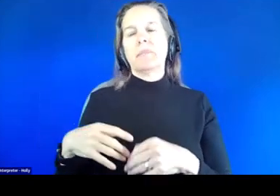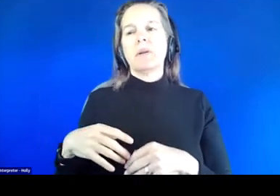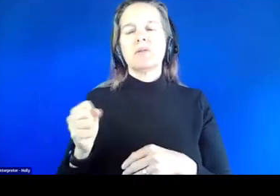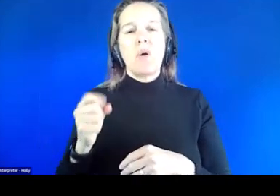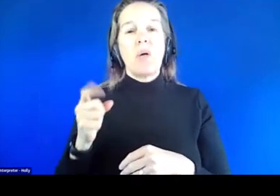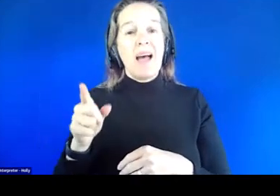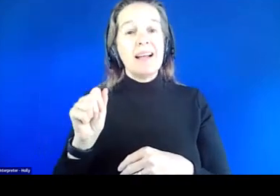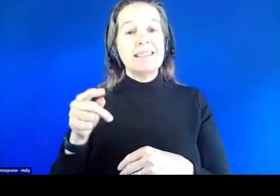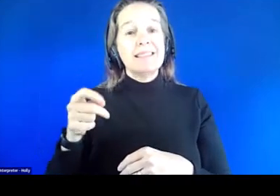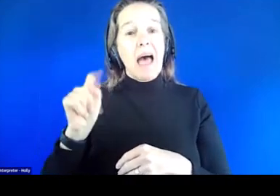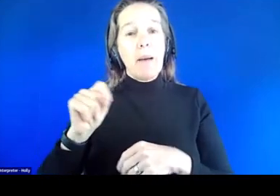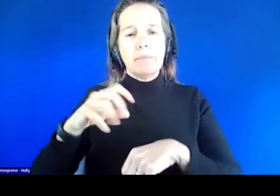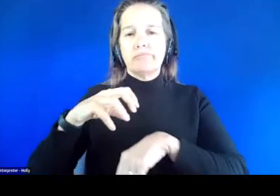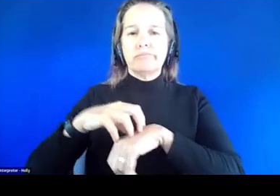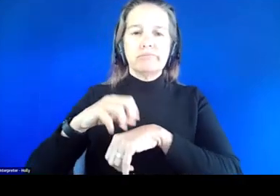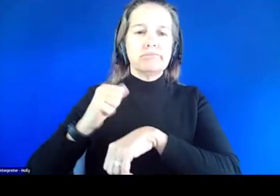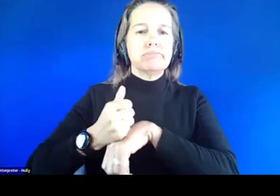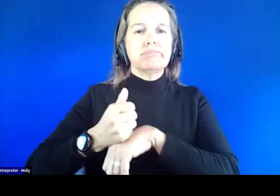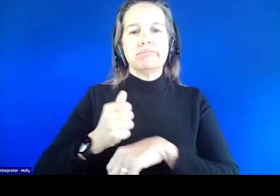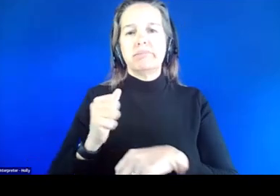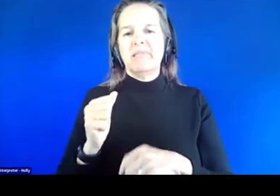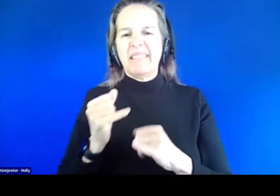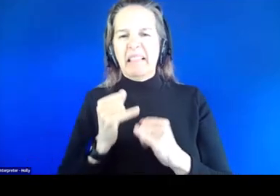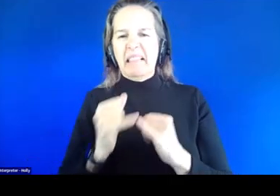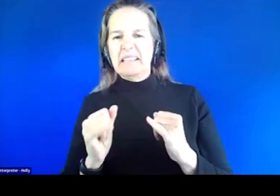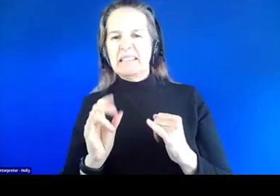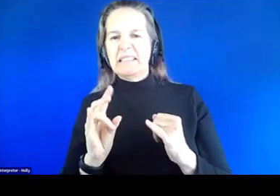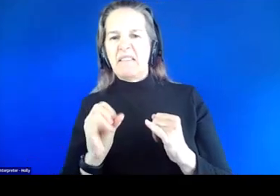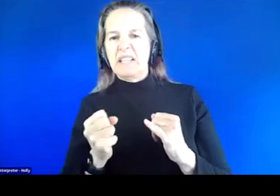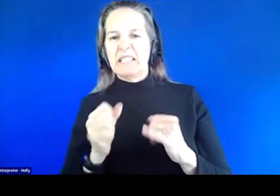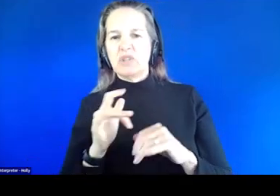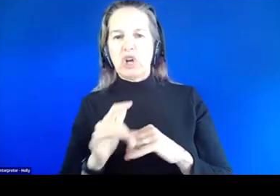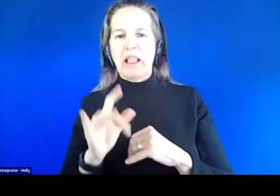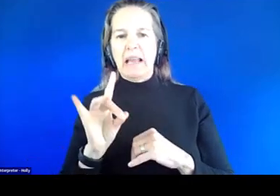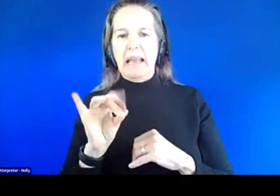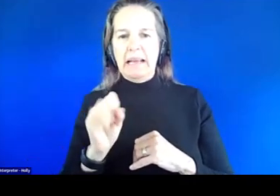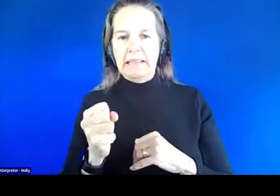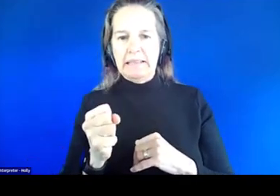70s and early 80s working on public transportation.